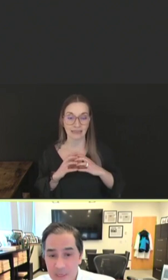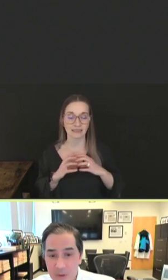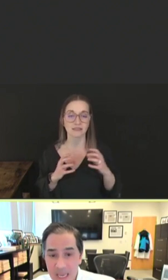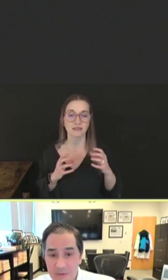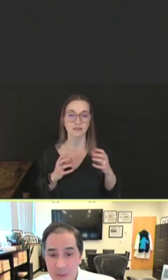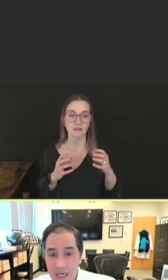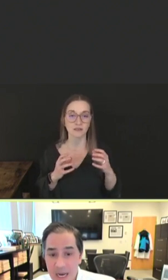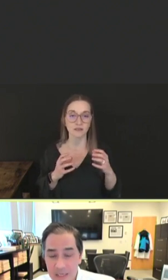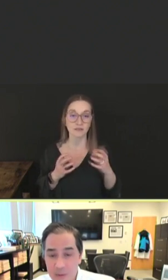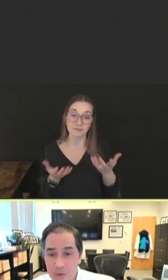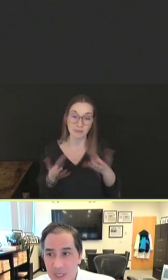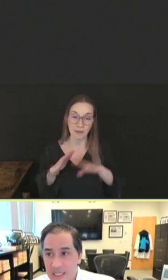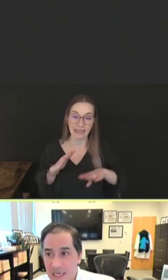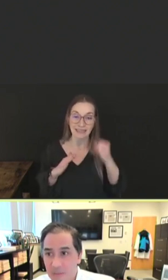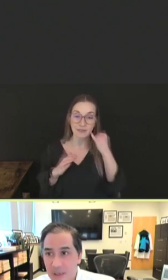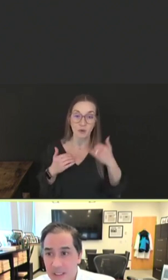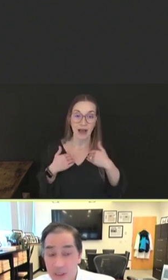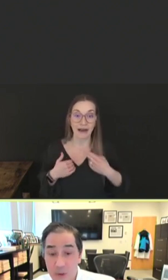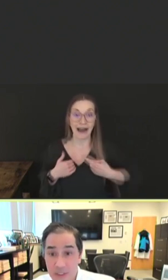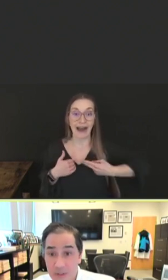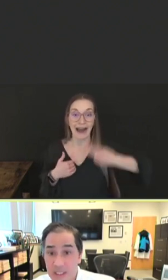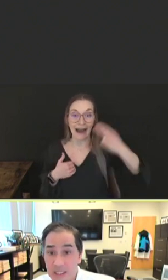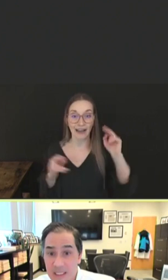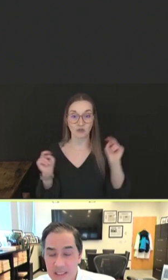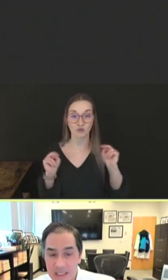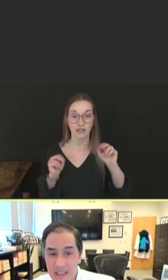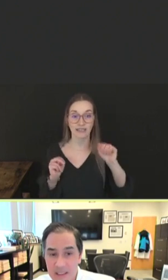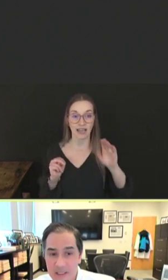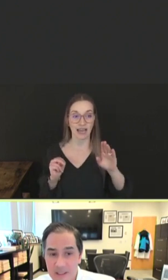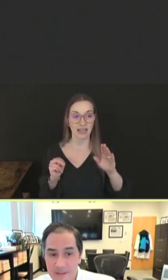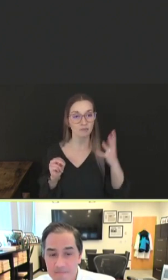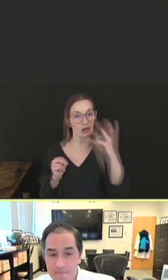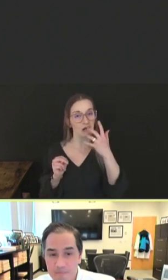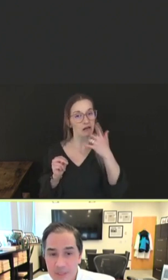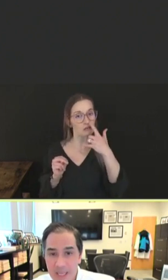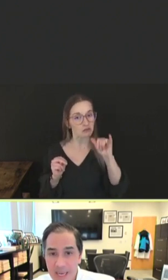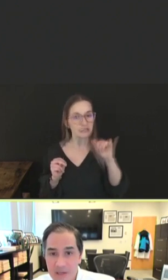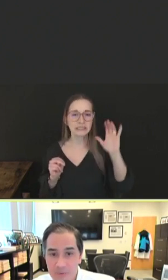if you had very high neutralizing antibodies, it looked like you didn't need CD8 T cells, and if